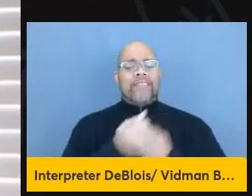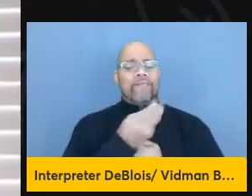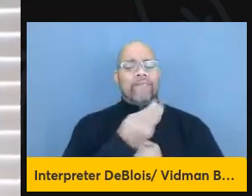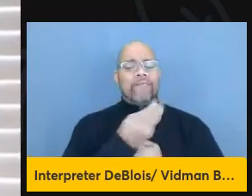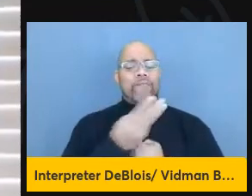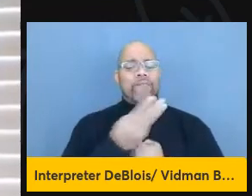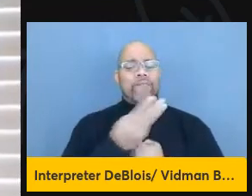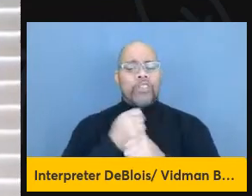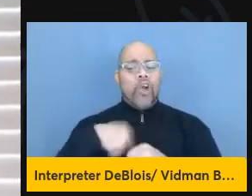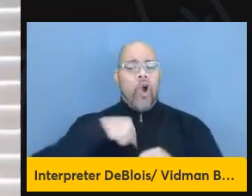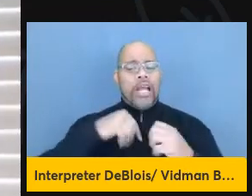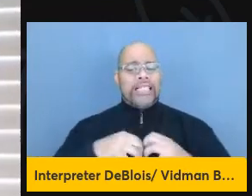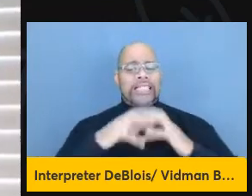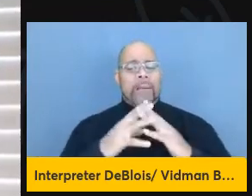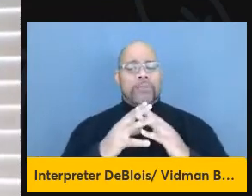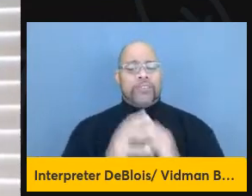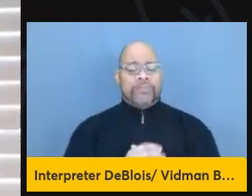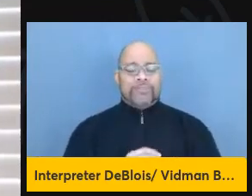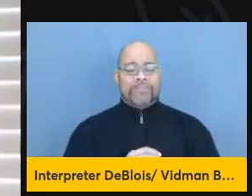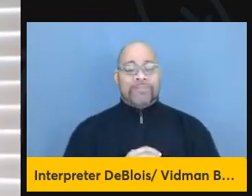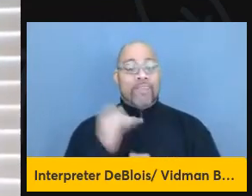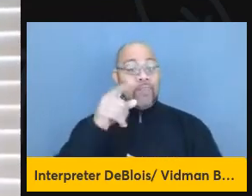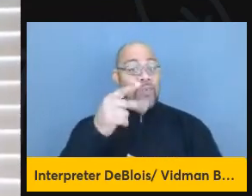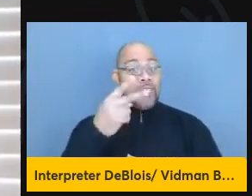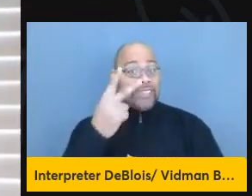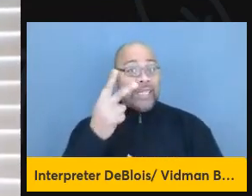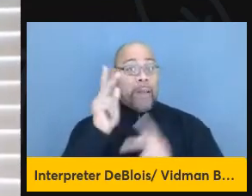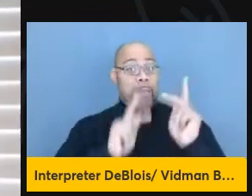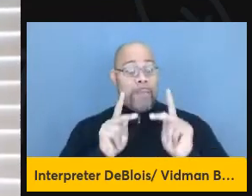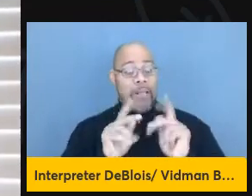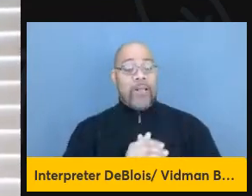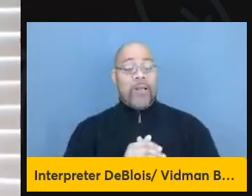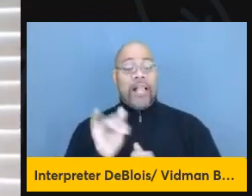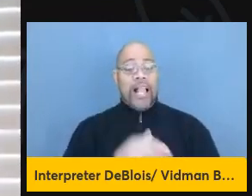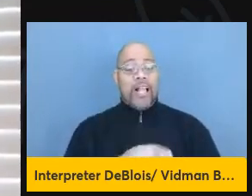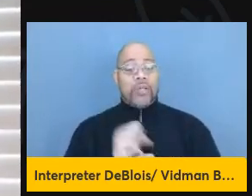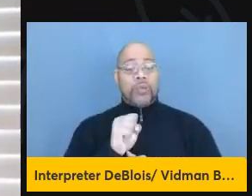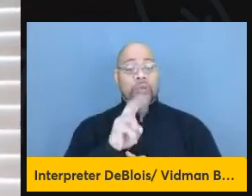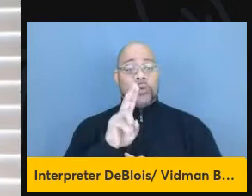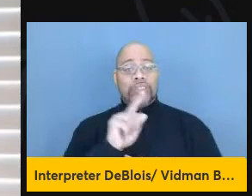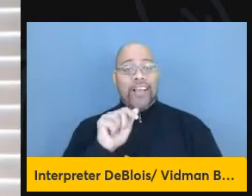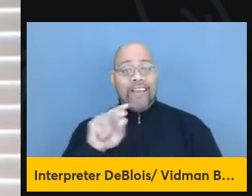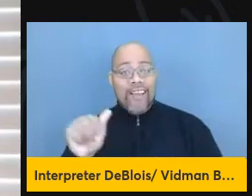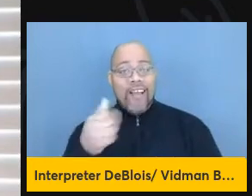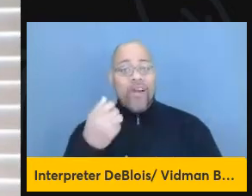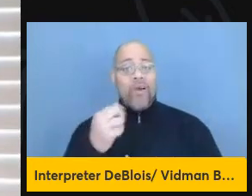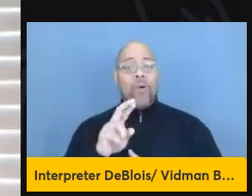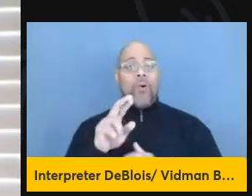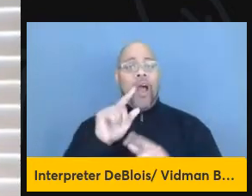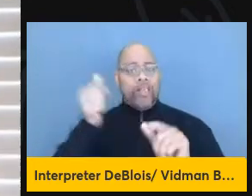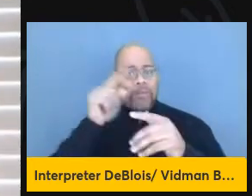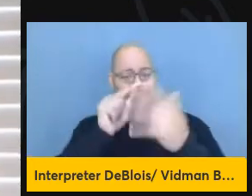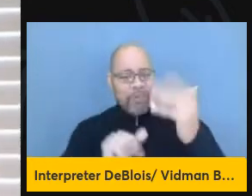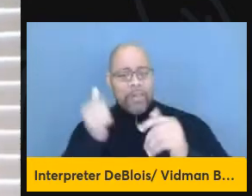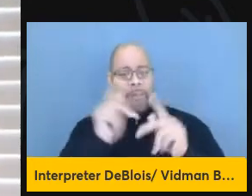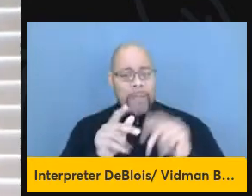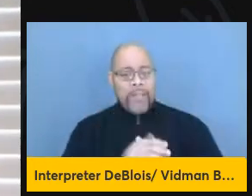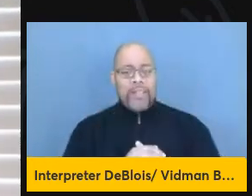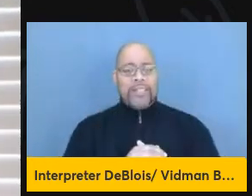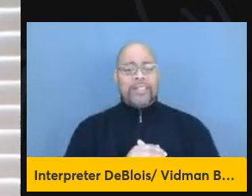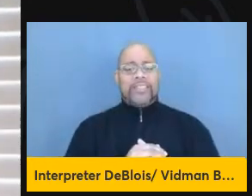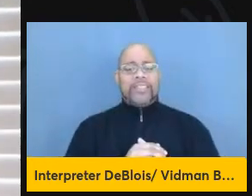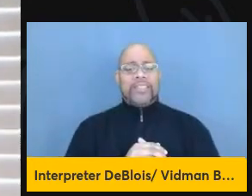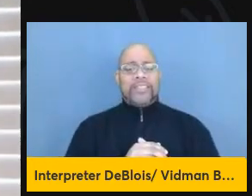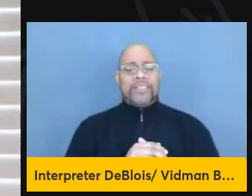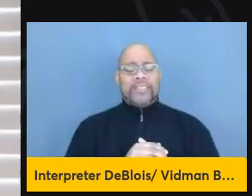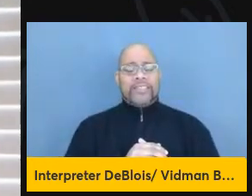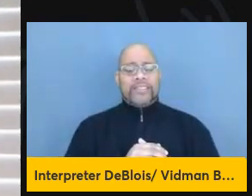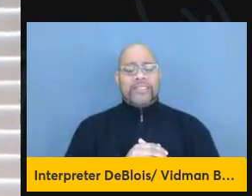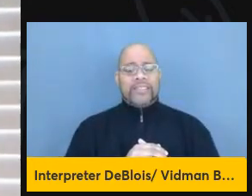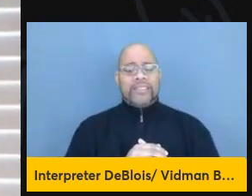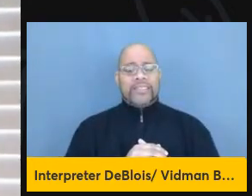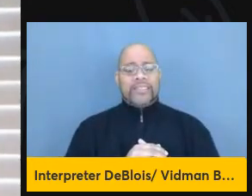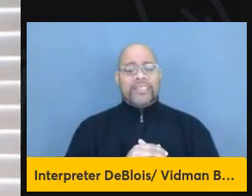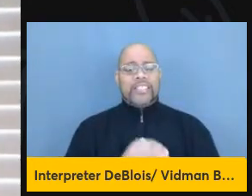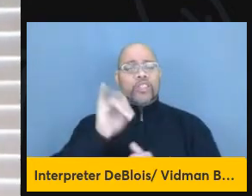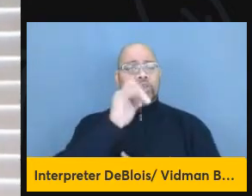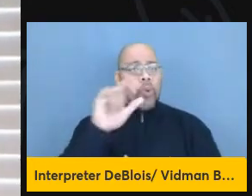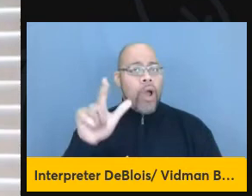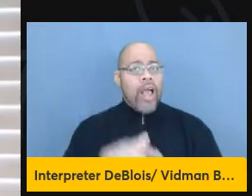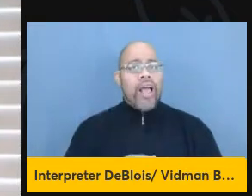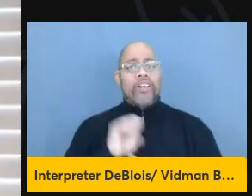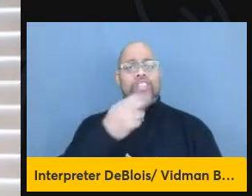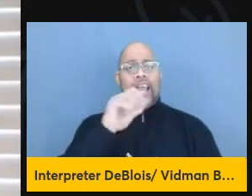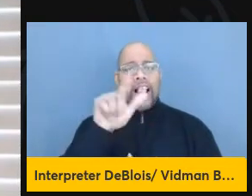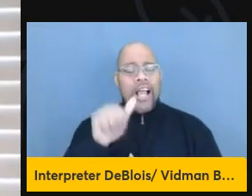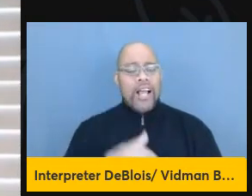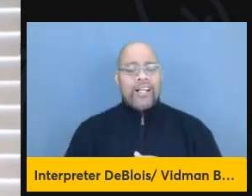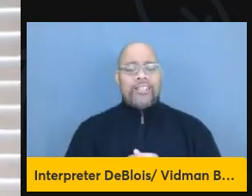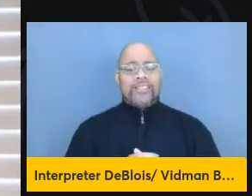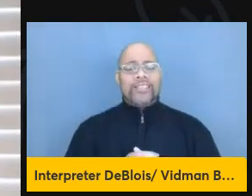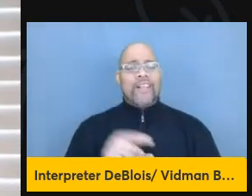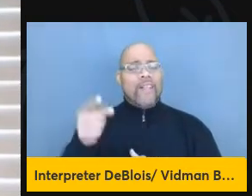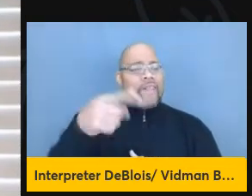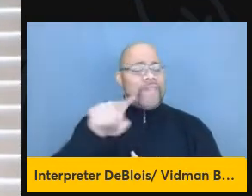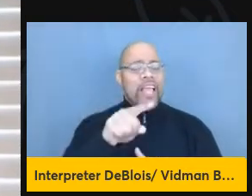inception. If you happen to see people like Susanna or pays you that in a very nice Joelle Shayla. They have been pivotal as